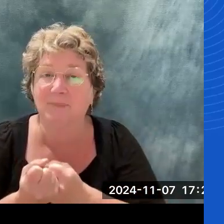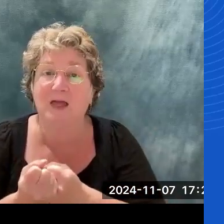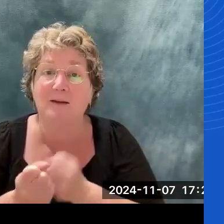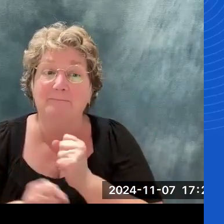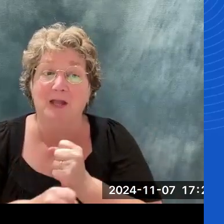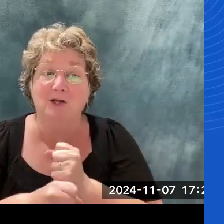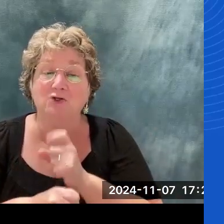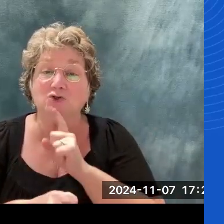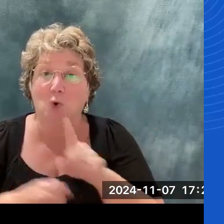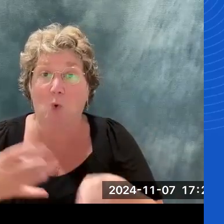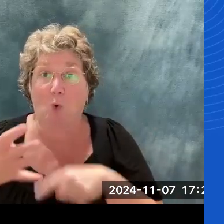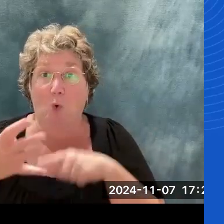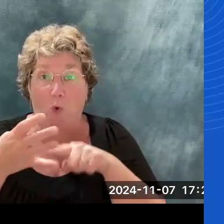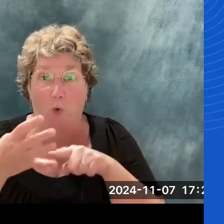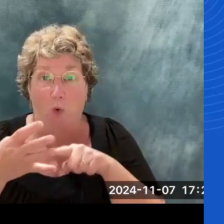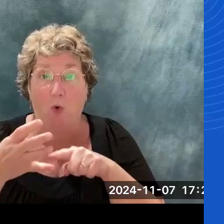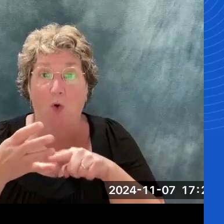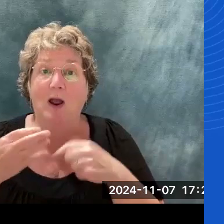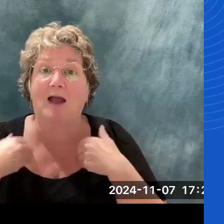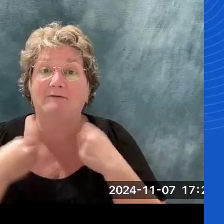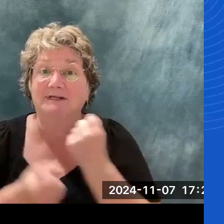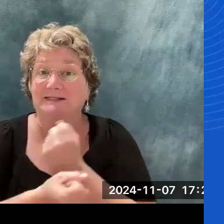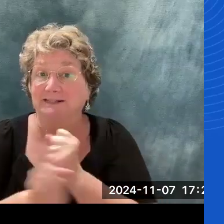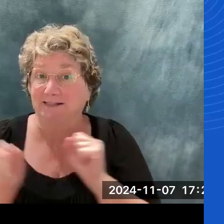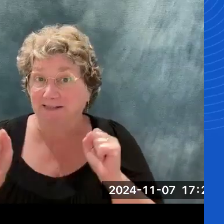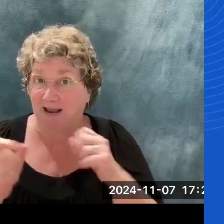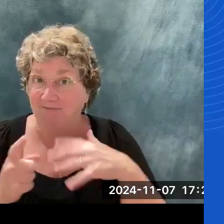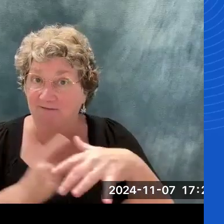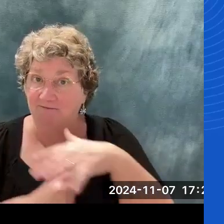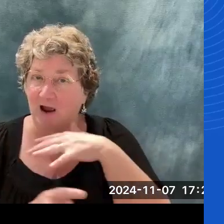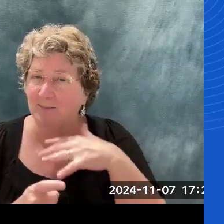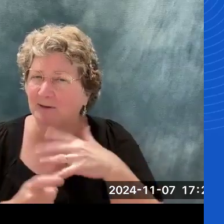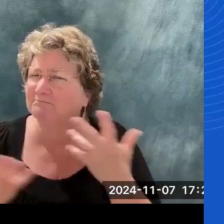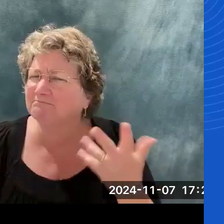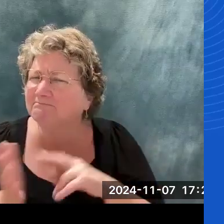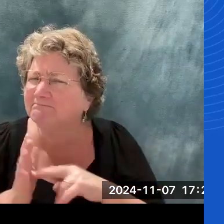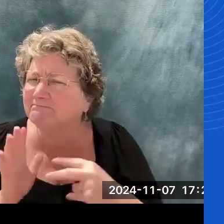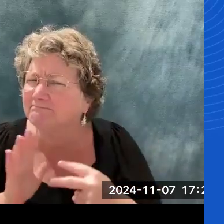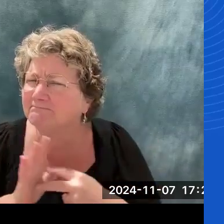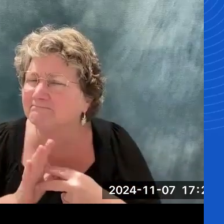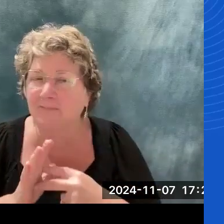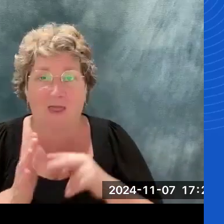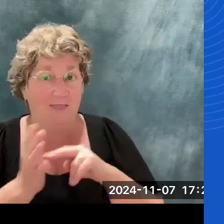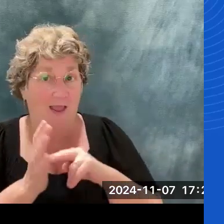And what we mean by that there is really ensuring that we are creating a safe environment where